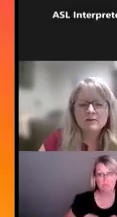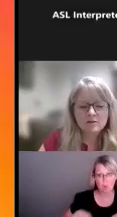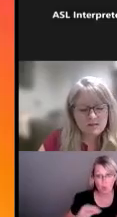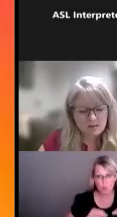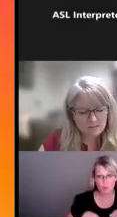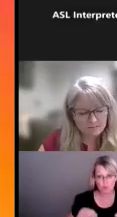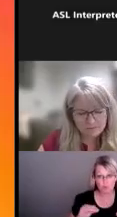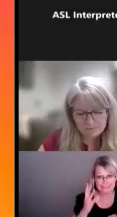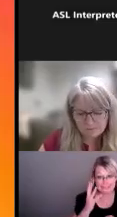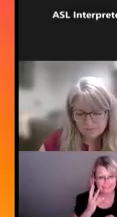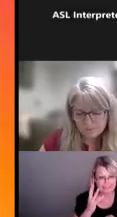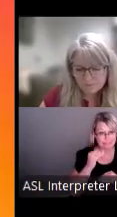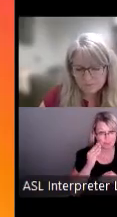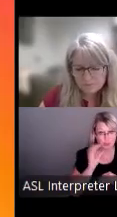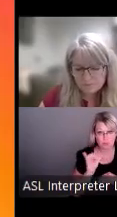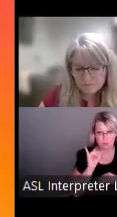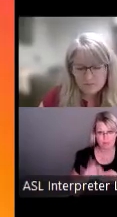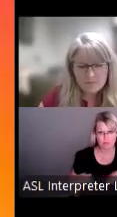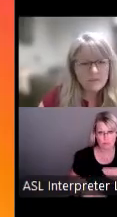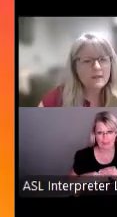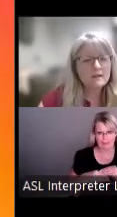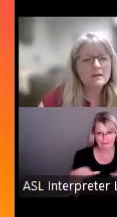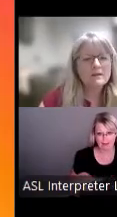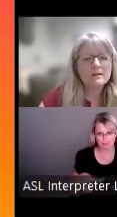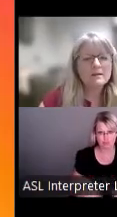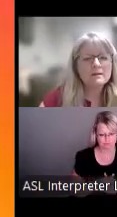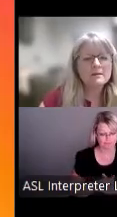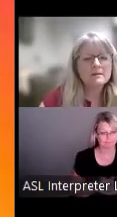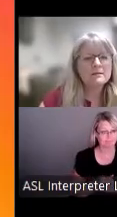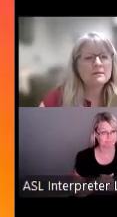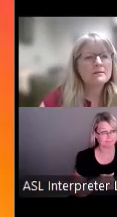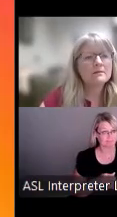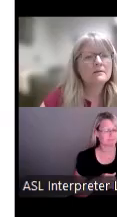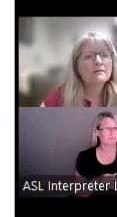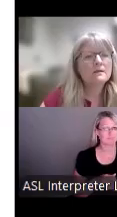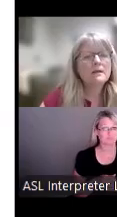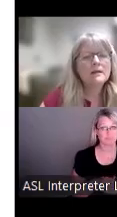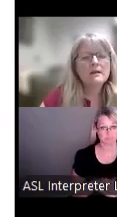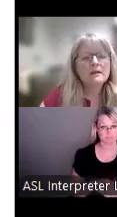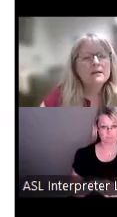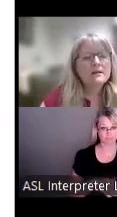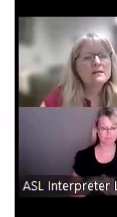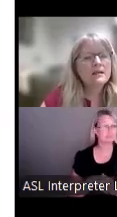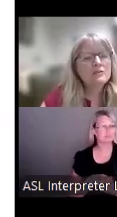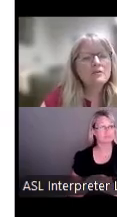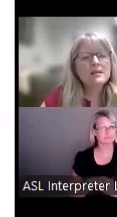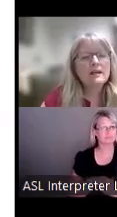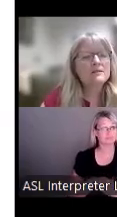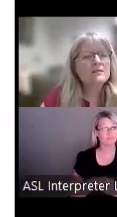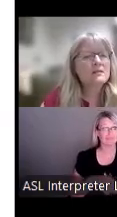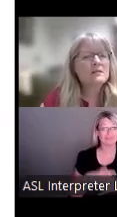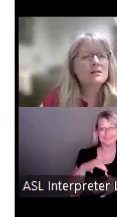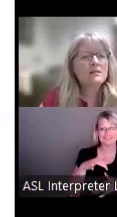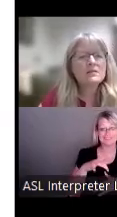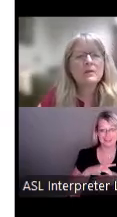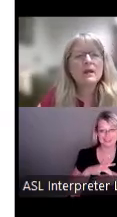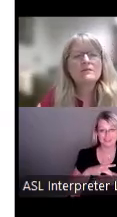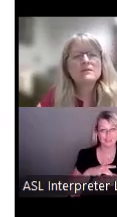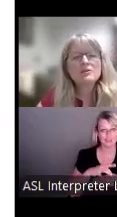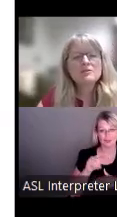actions in the touch or tactile system, so we have touch